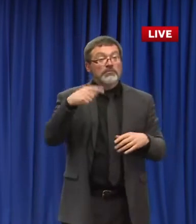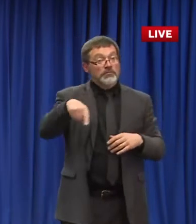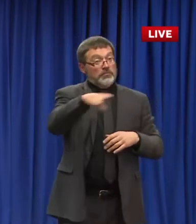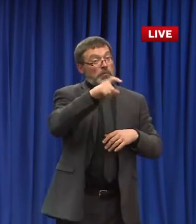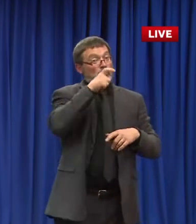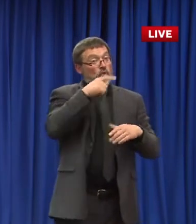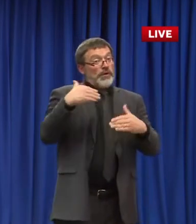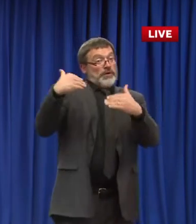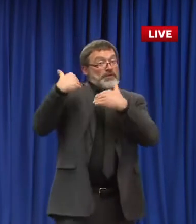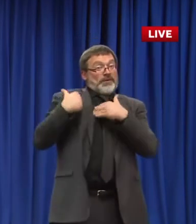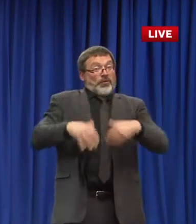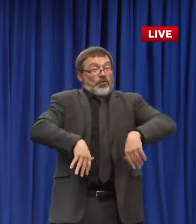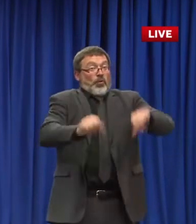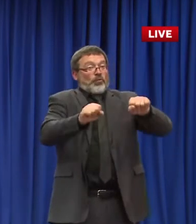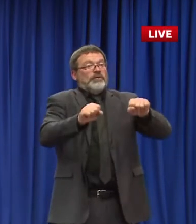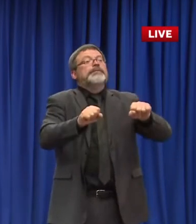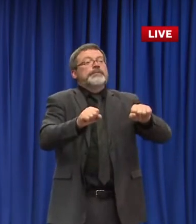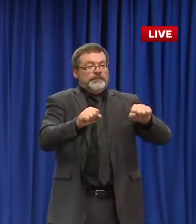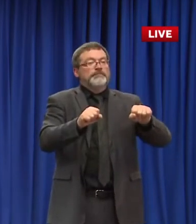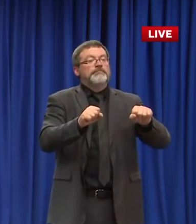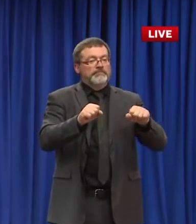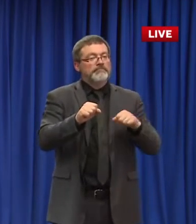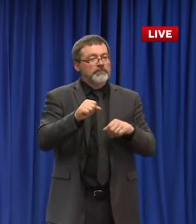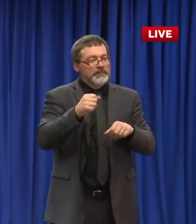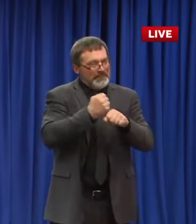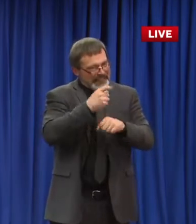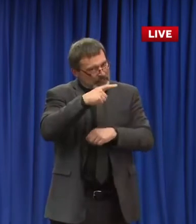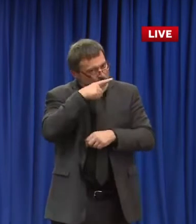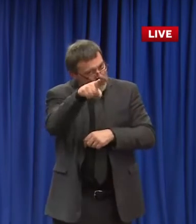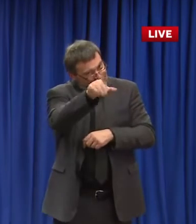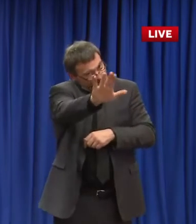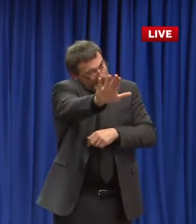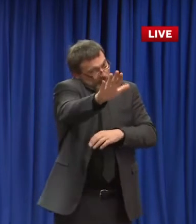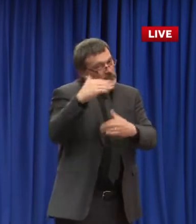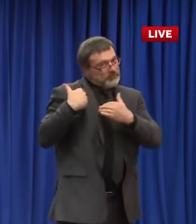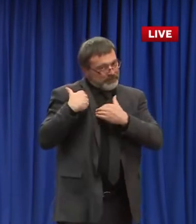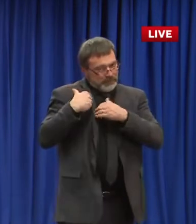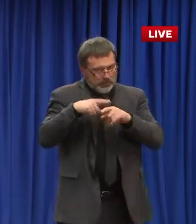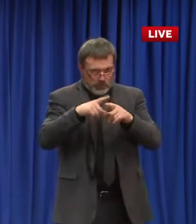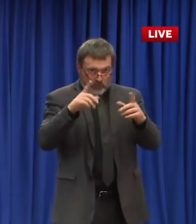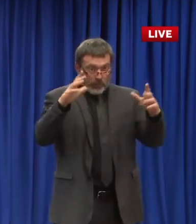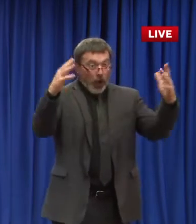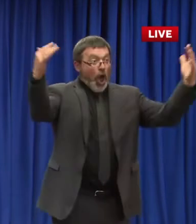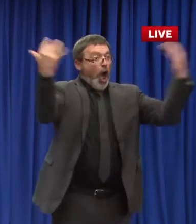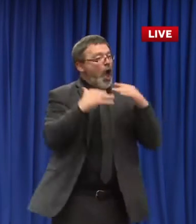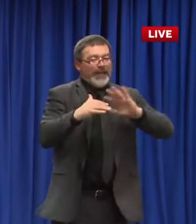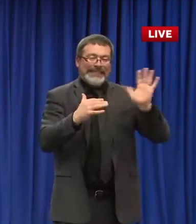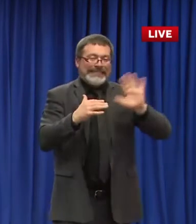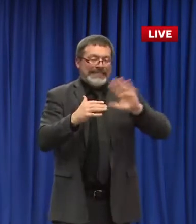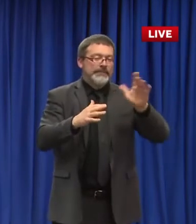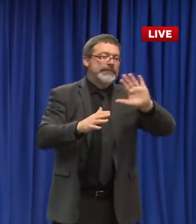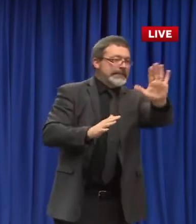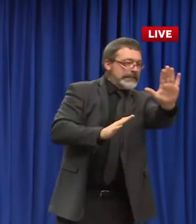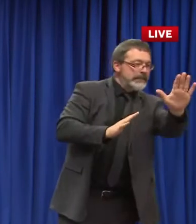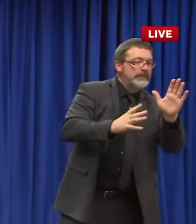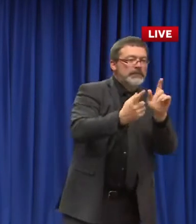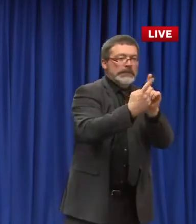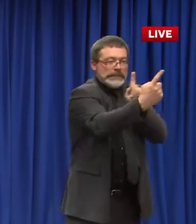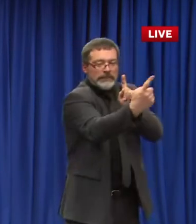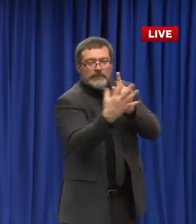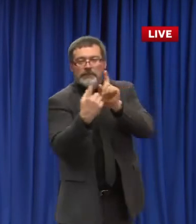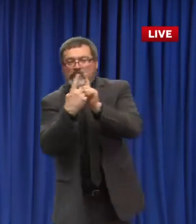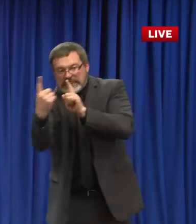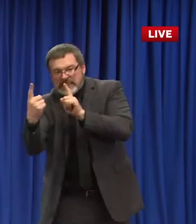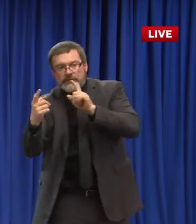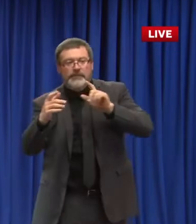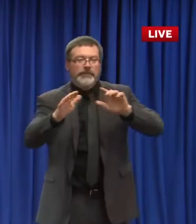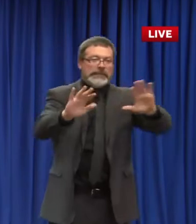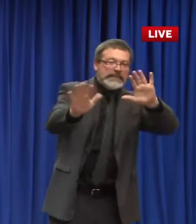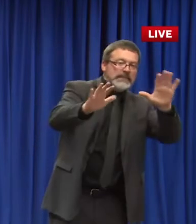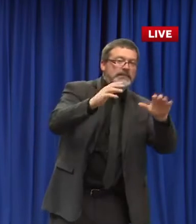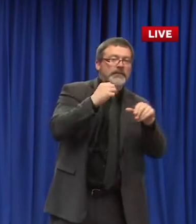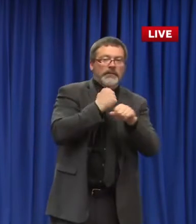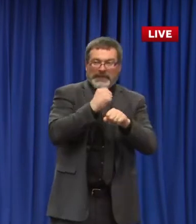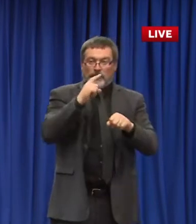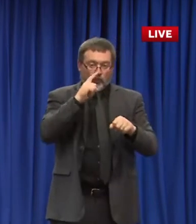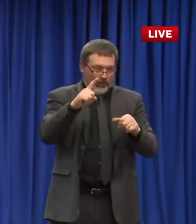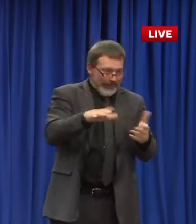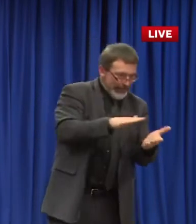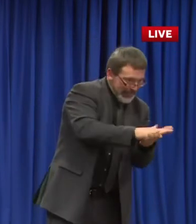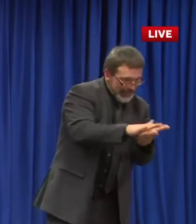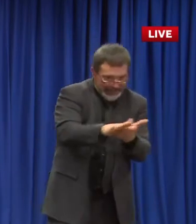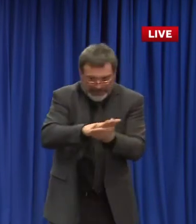AND AGAIN, WE JUST ASK THAT THOSE PUTTING ON THOSE YARD SALES OR THAT ARE ORGANIZING THEM ARE ENSURING THAT A DISTANCING ENSURING GOOD HYGIENE PRACTICES WITHIN THEIR THEIR